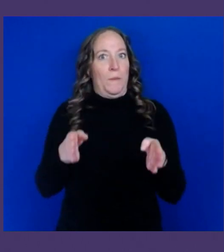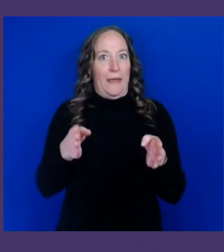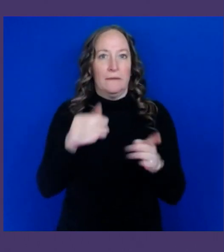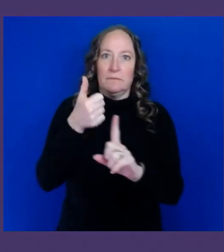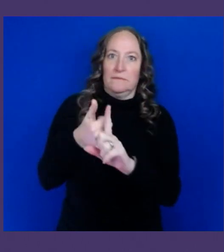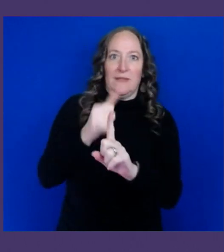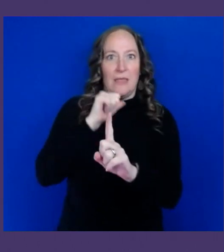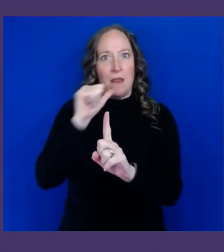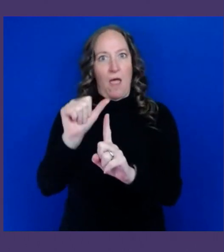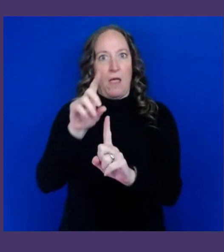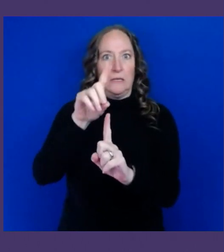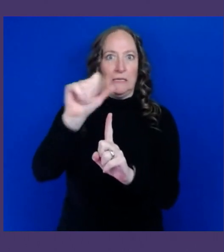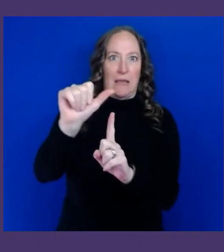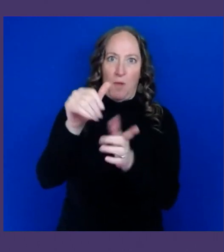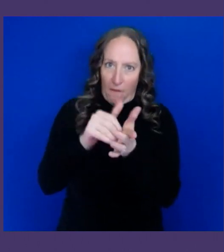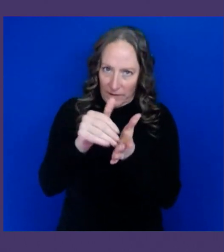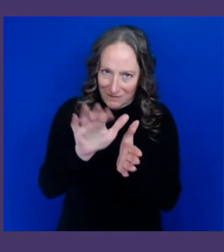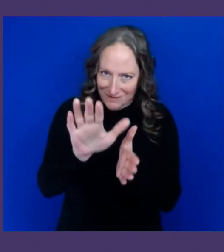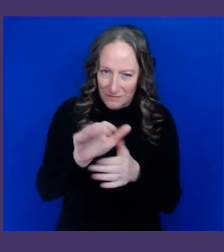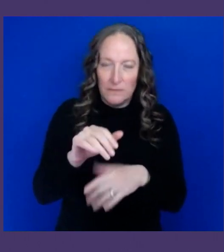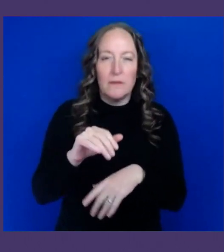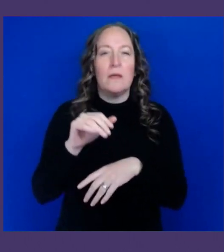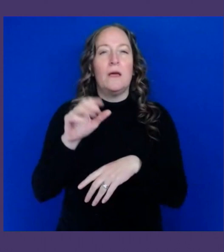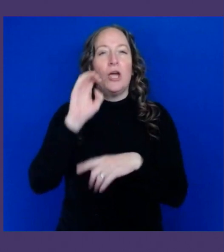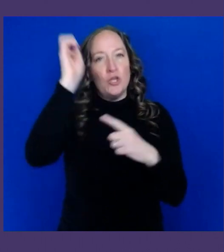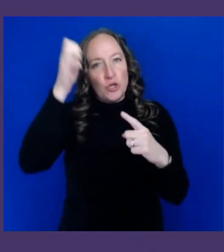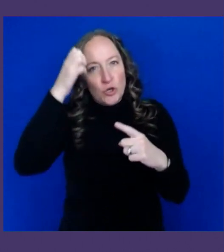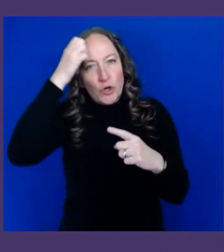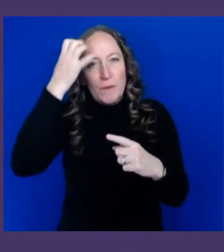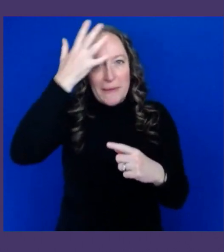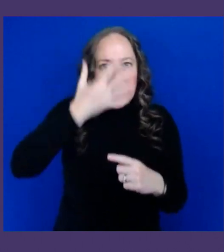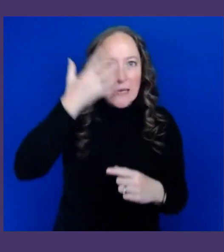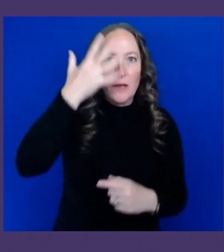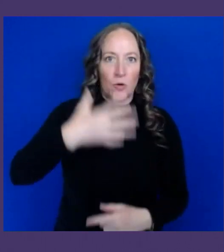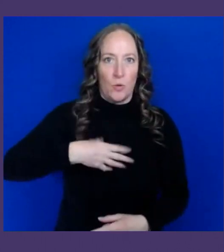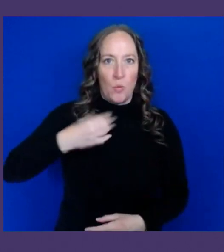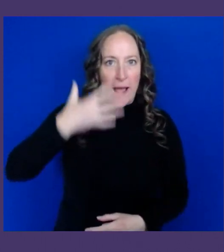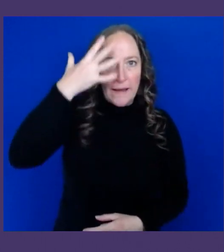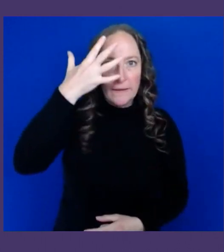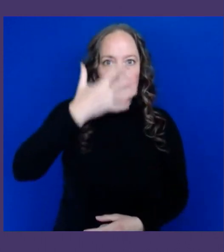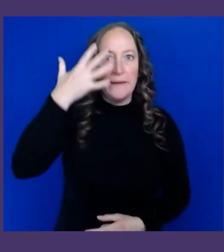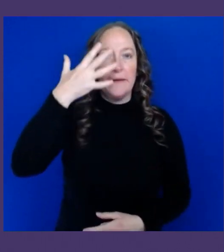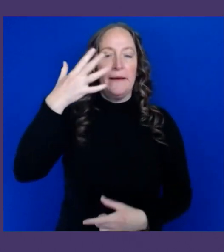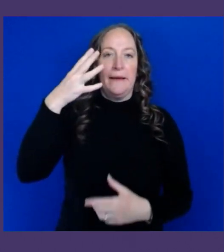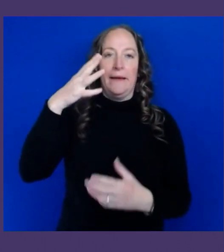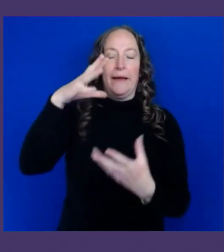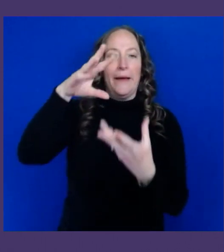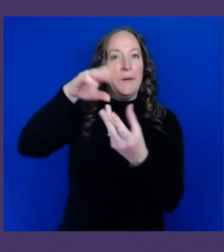often European or white, kind of mythic man, often.